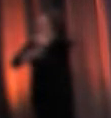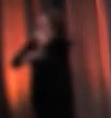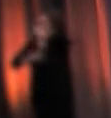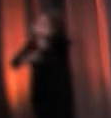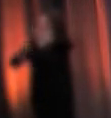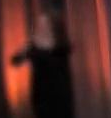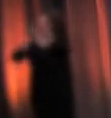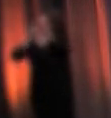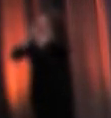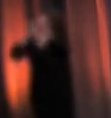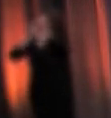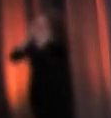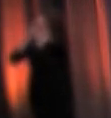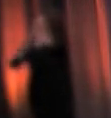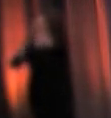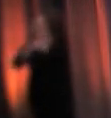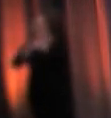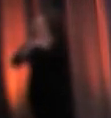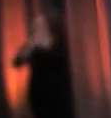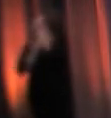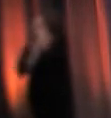I share here another photograph which is a sweep, a vista